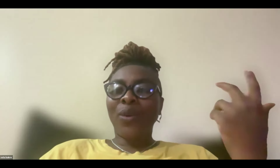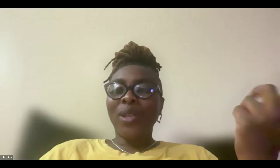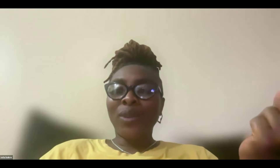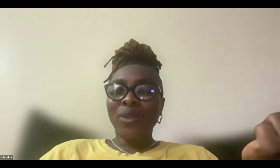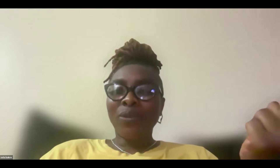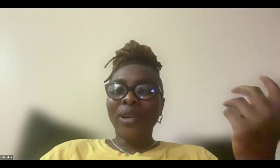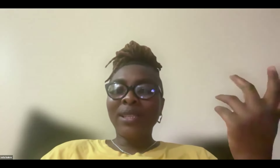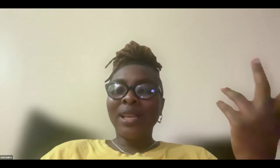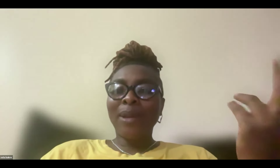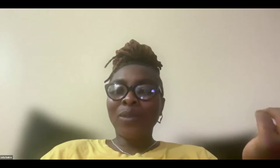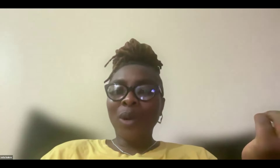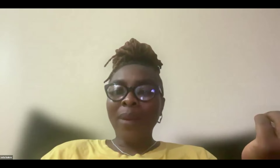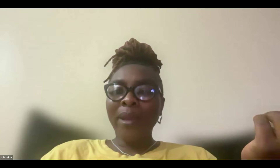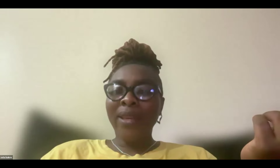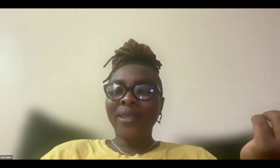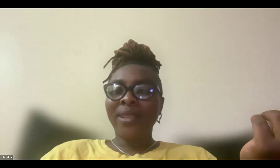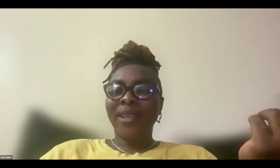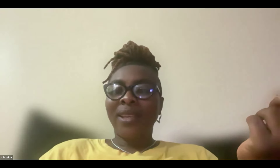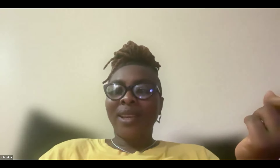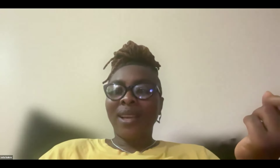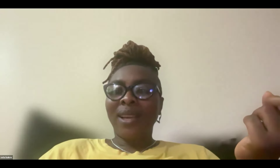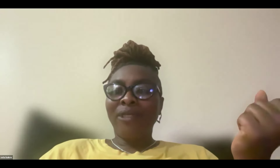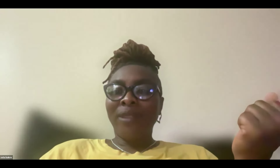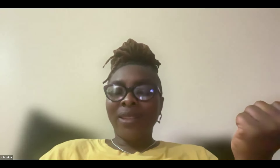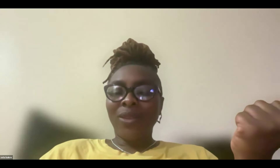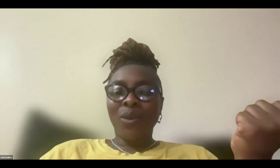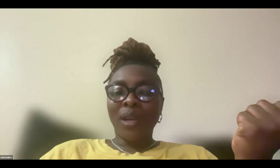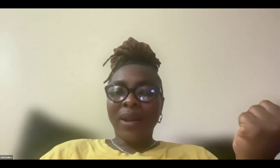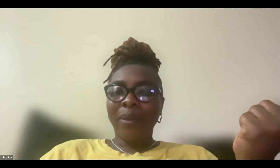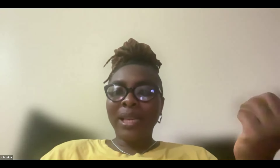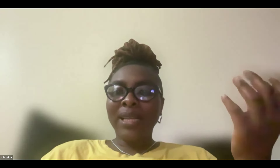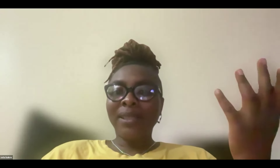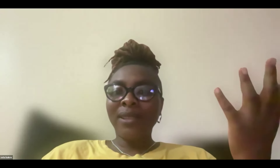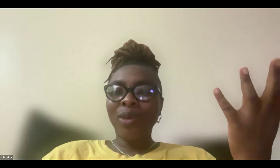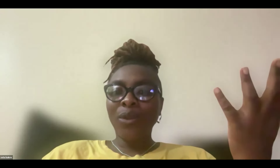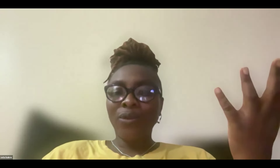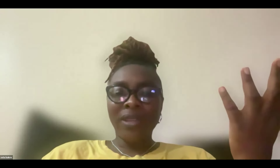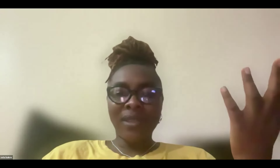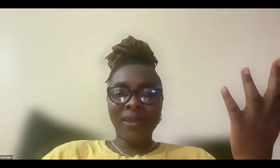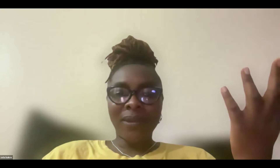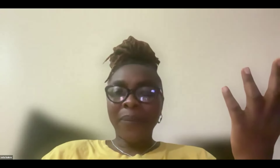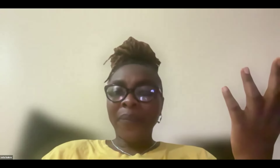sola bakre: Queen Christopher Salama to Muhammad and Vivian Ngoka. But I can see some new faces.